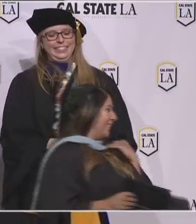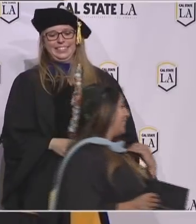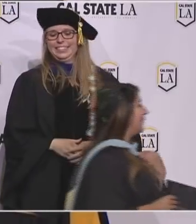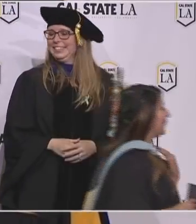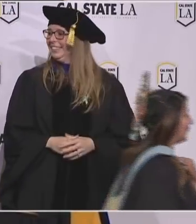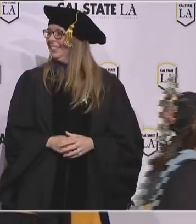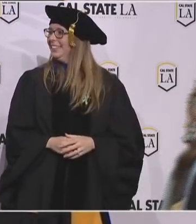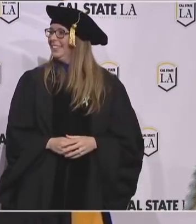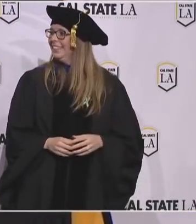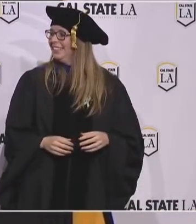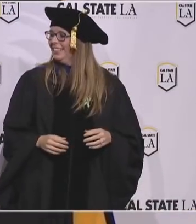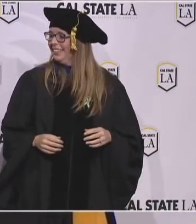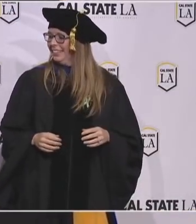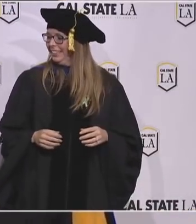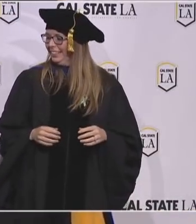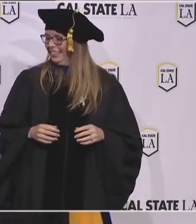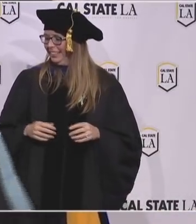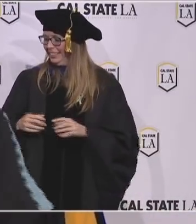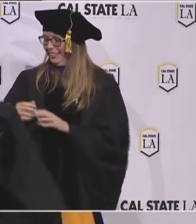MASTER OF ARTS IN COUNSELING.